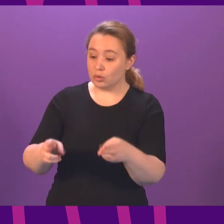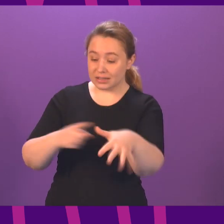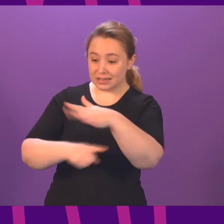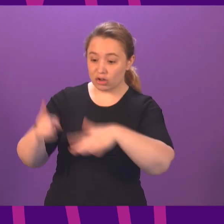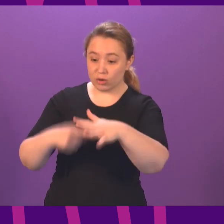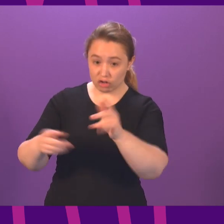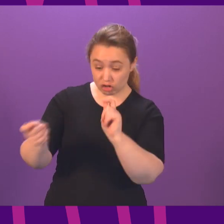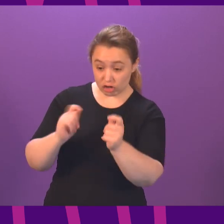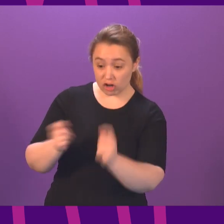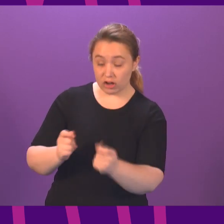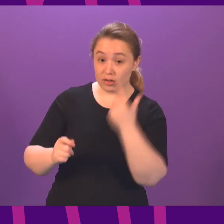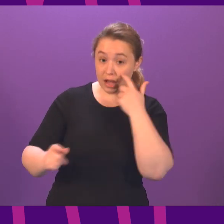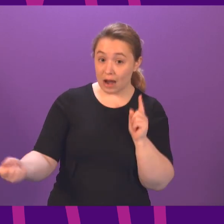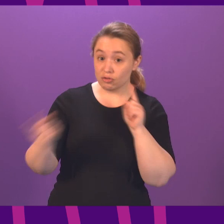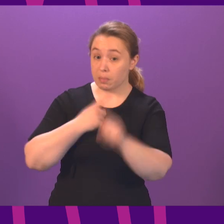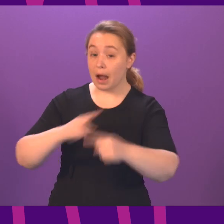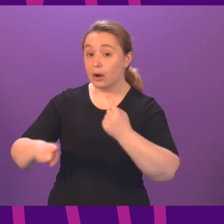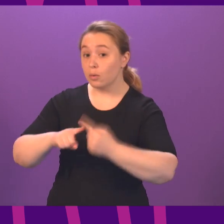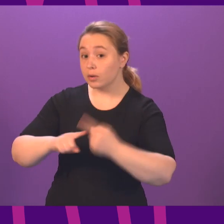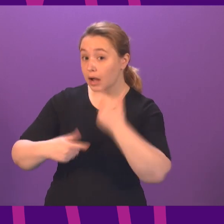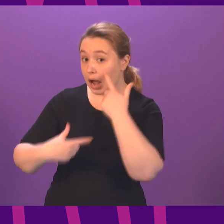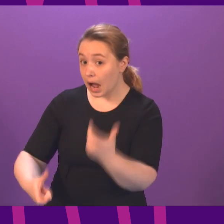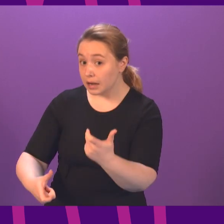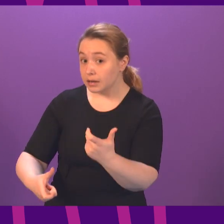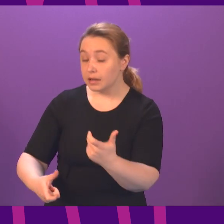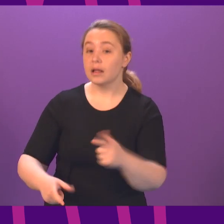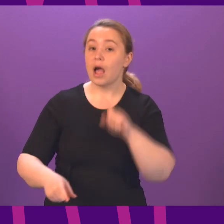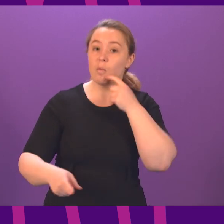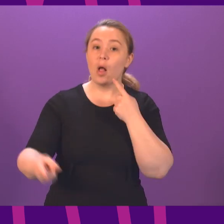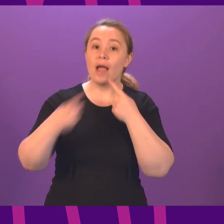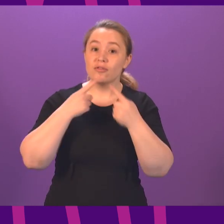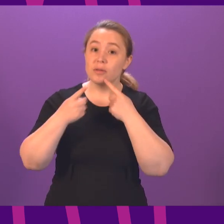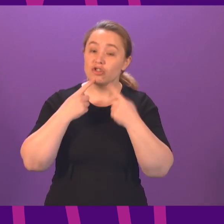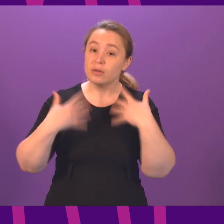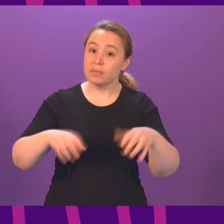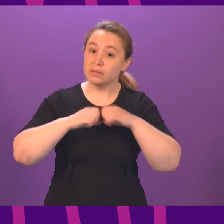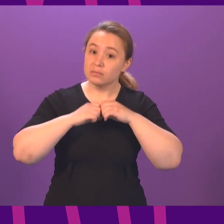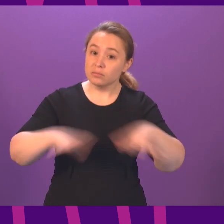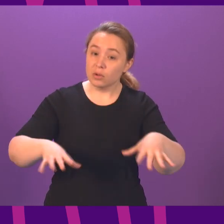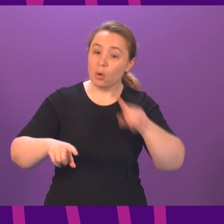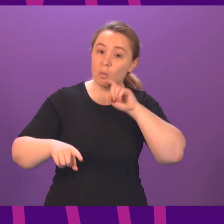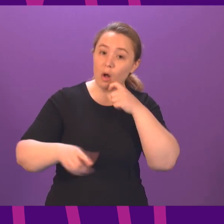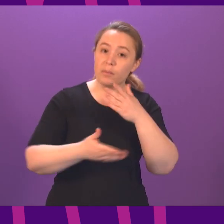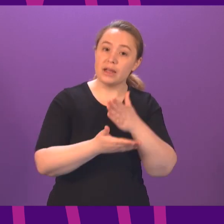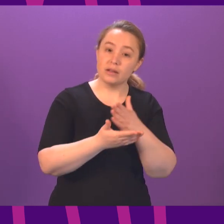circumstances? Can she also advise whether the data collected on claimants will be disaggregated by sex?